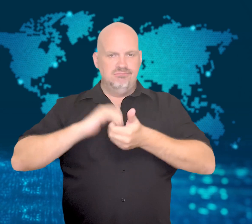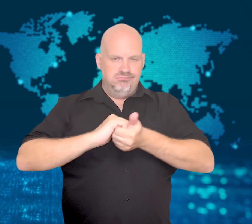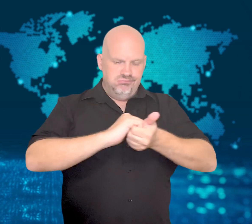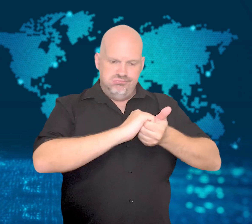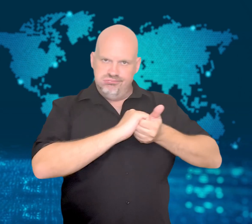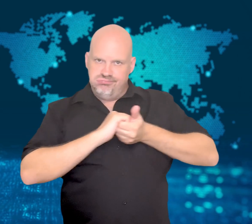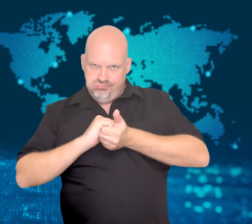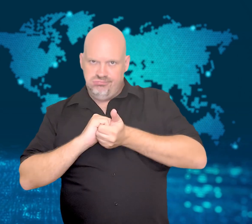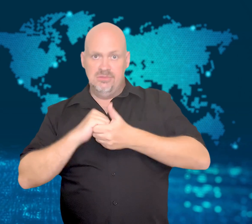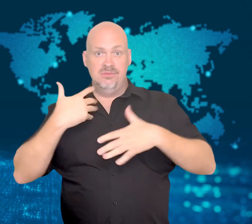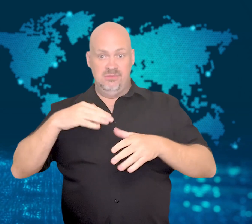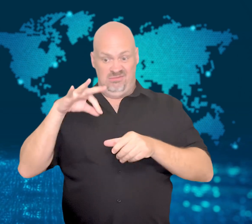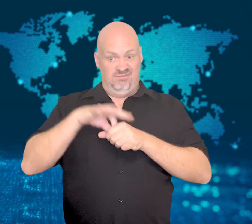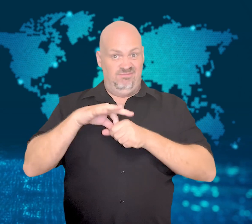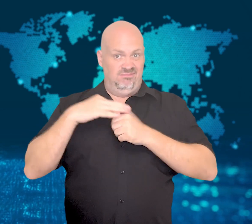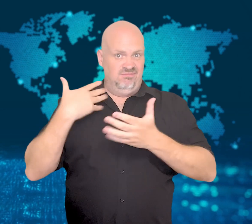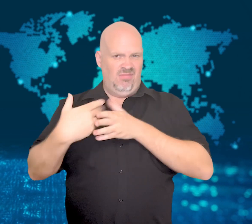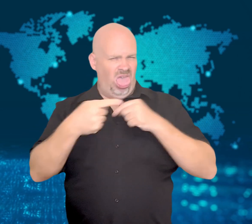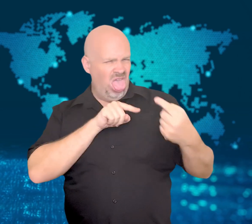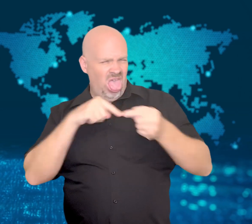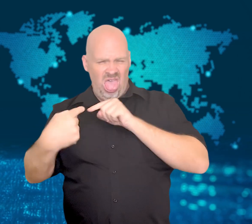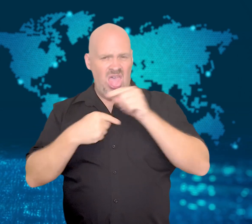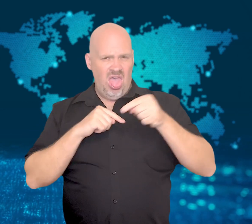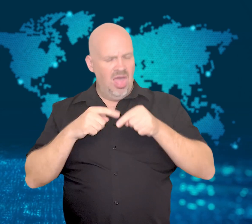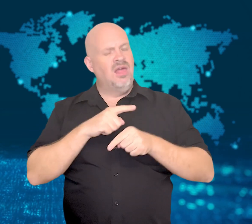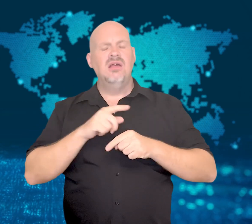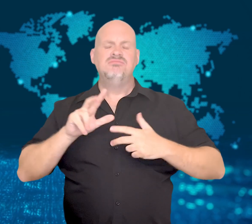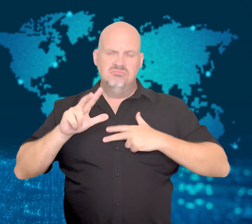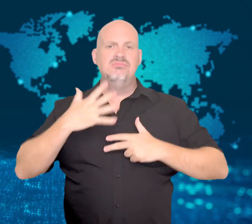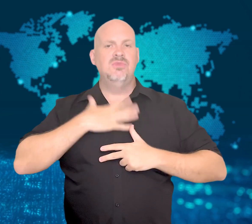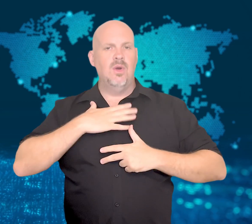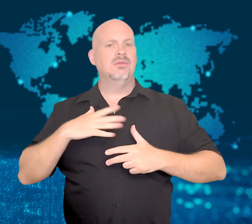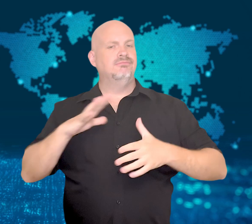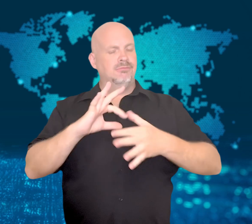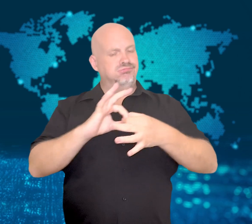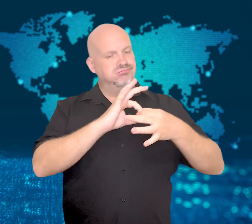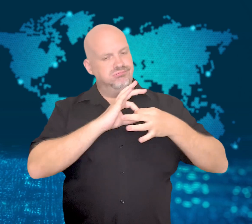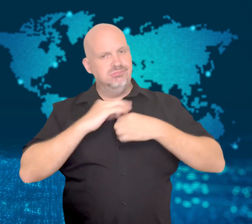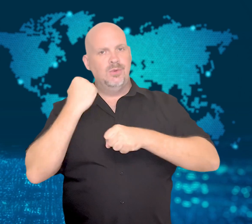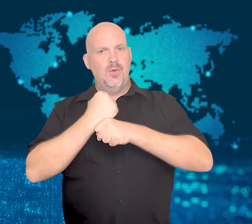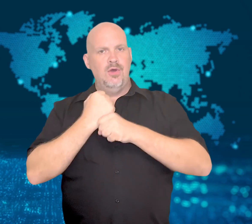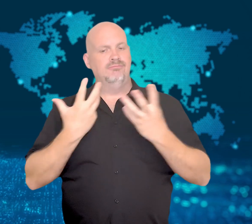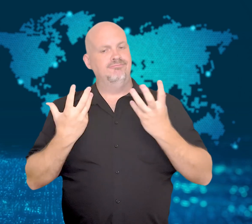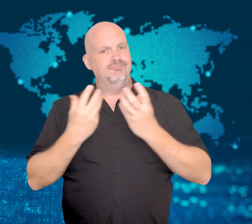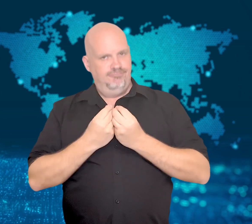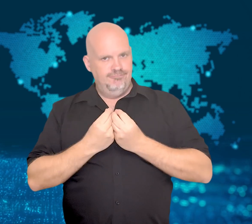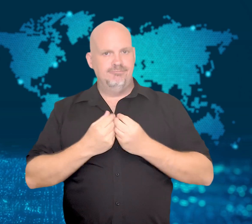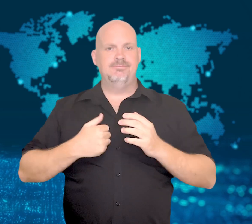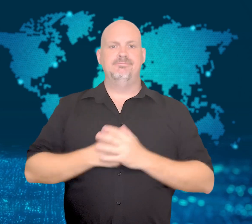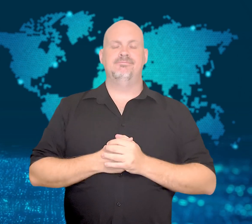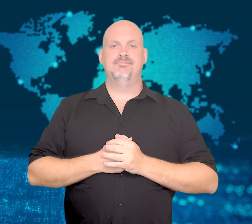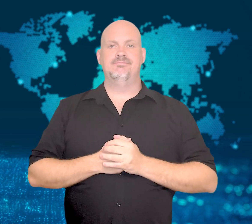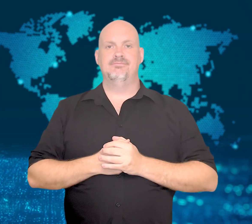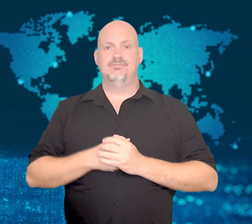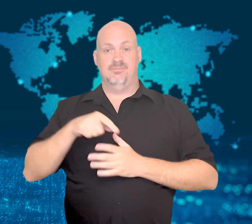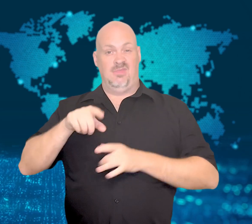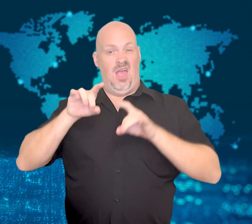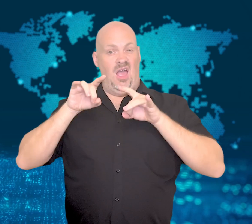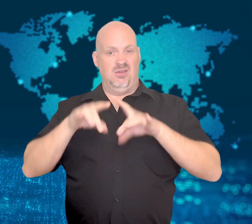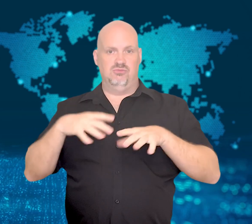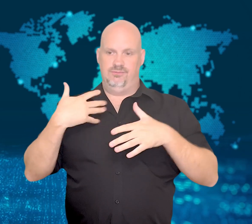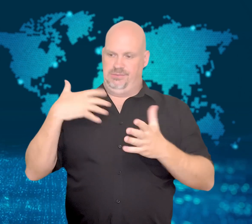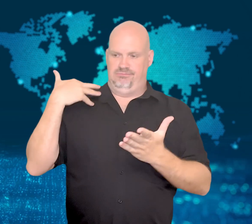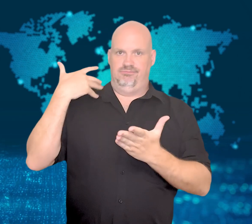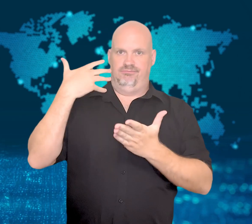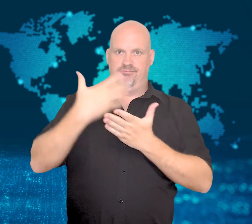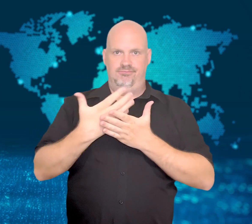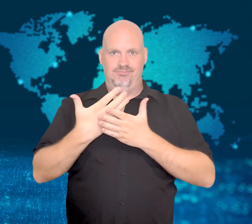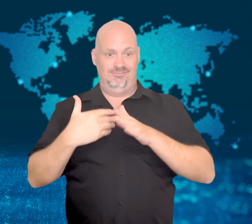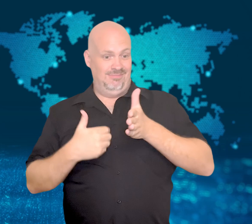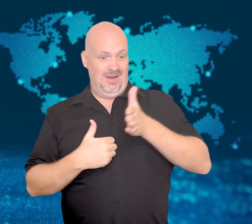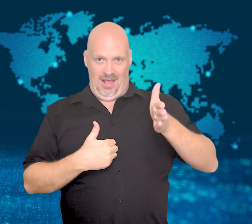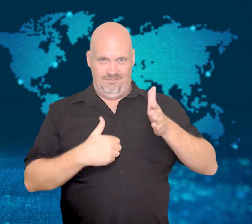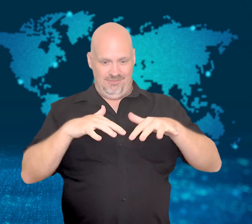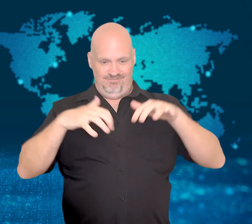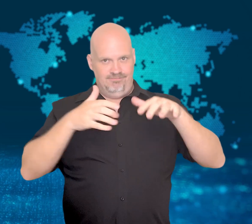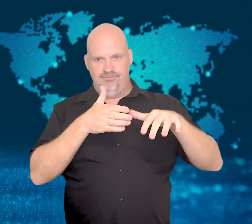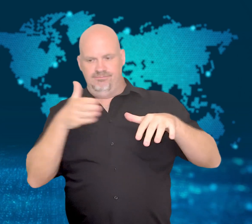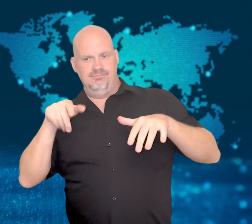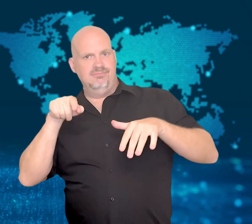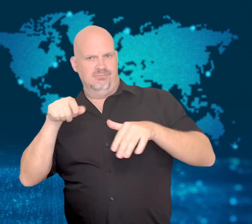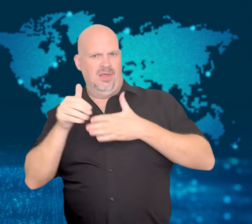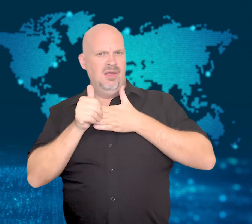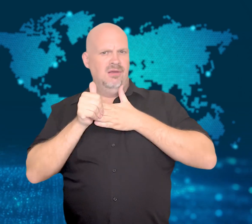He has now promised to bring the country together in spite of a contentious election.